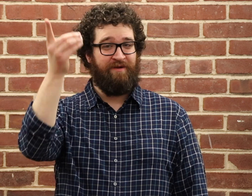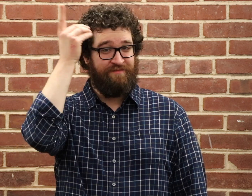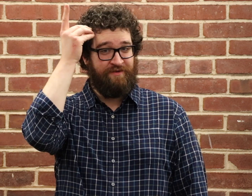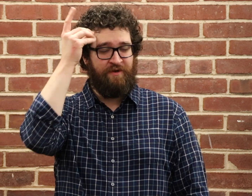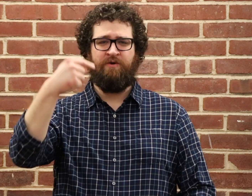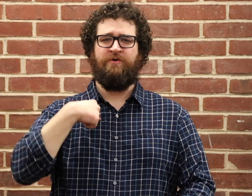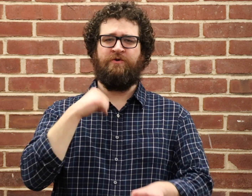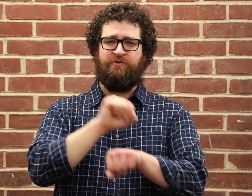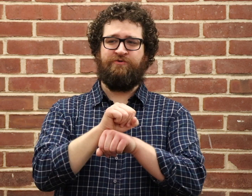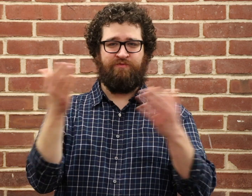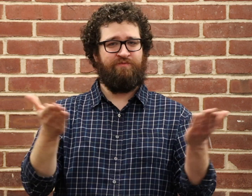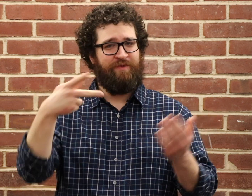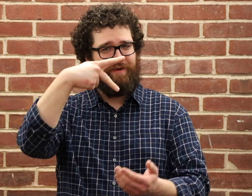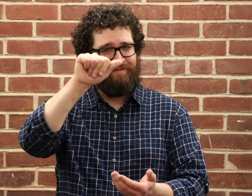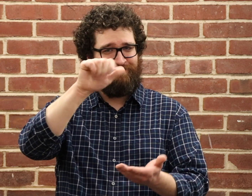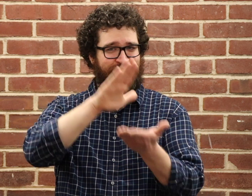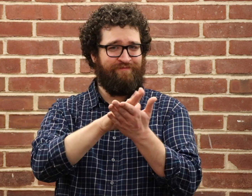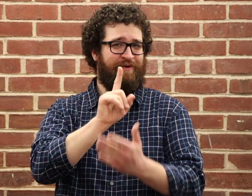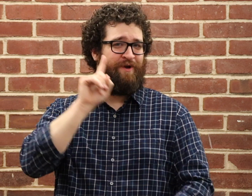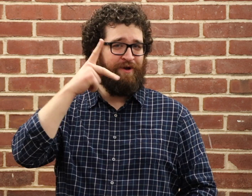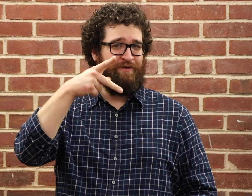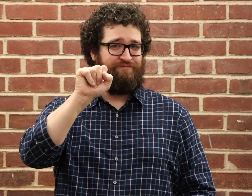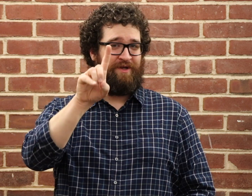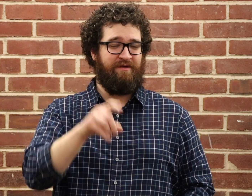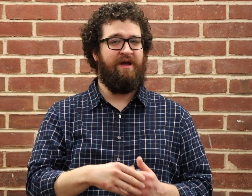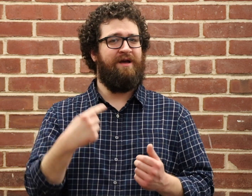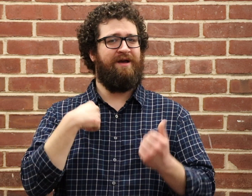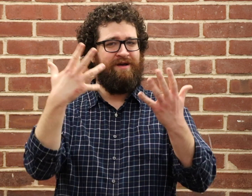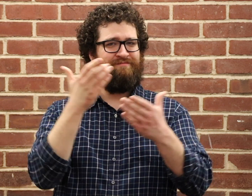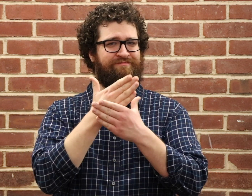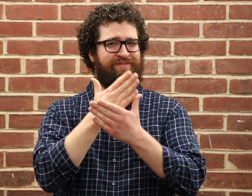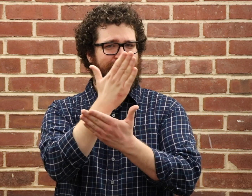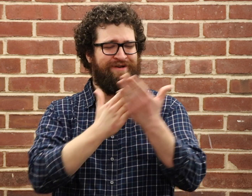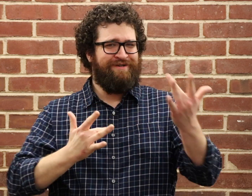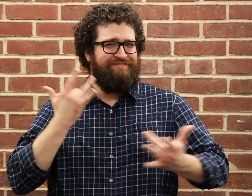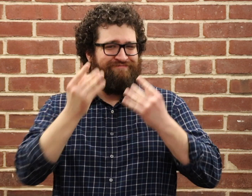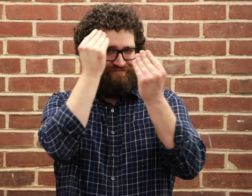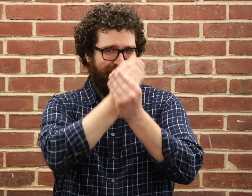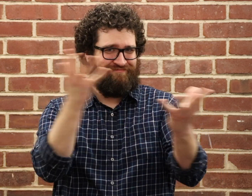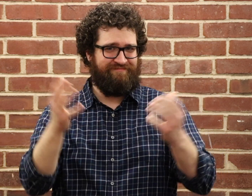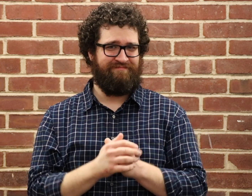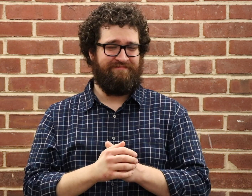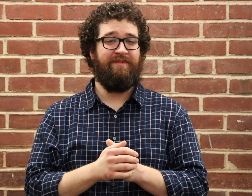the Deaf. I wanted to share some exciting news with all of you. This spring, our